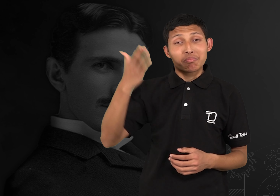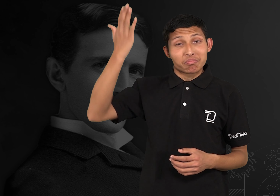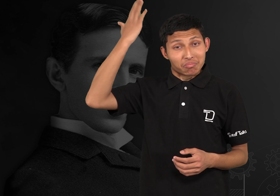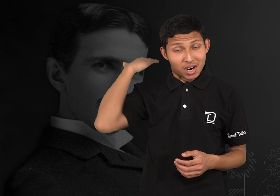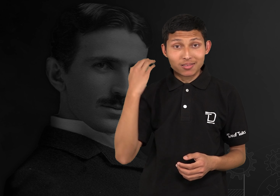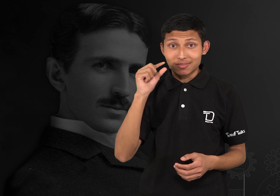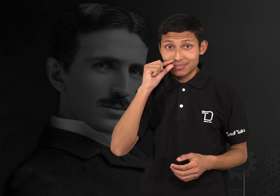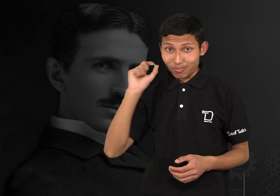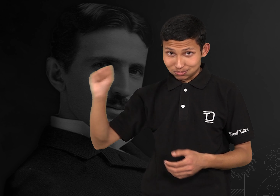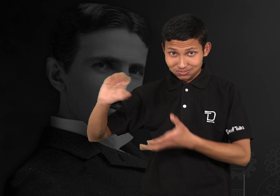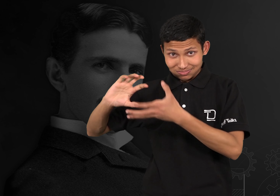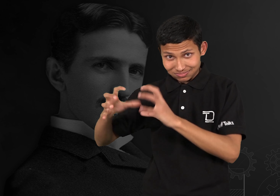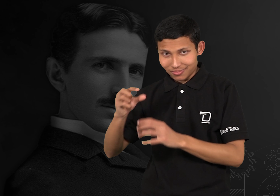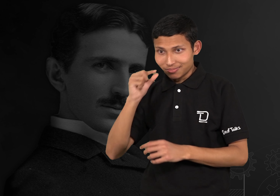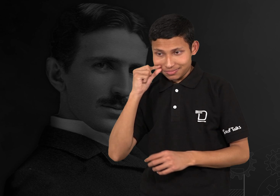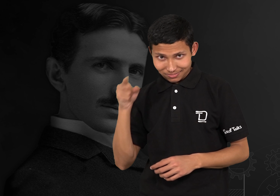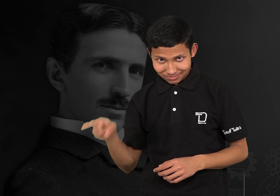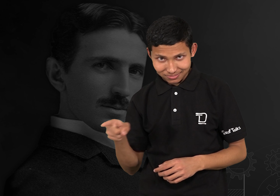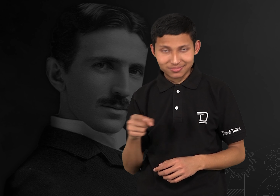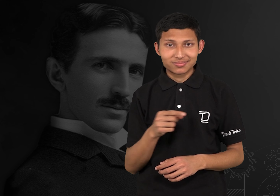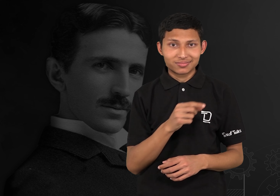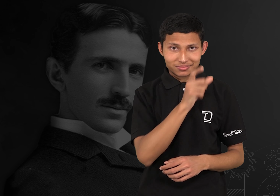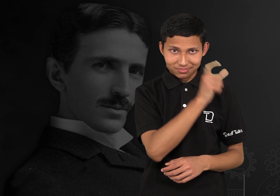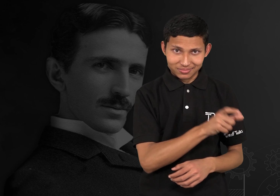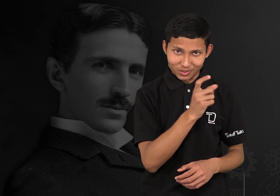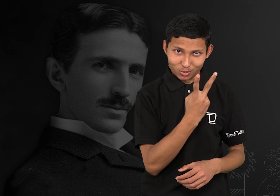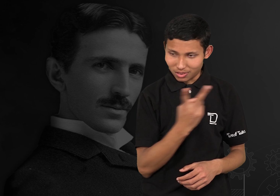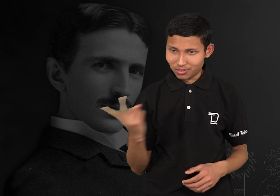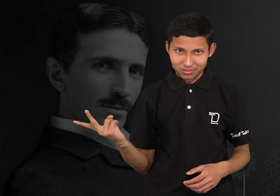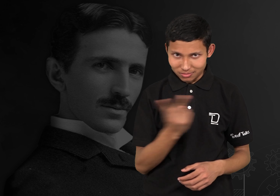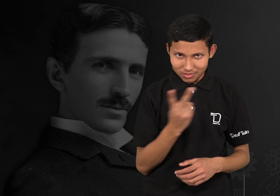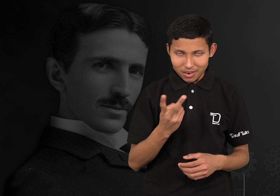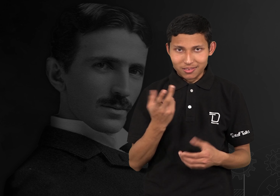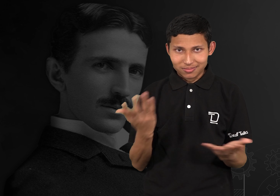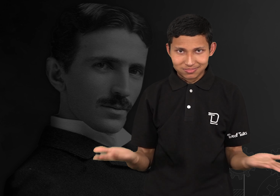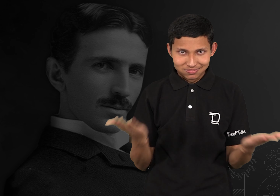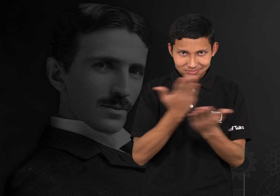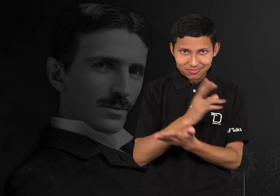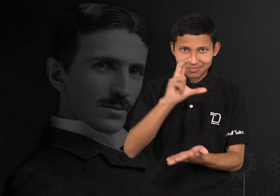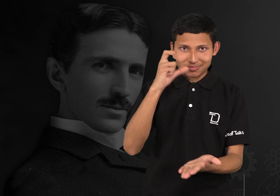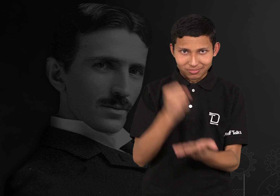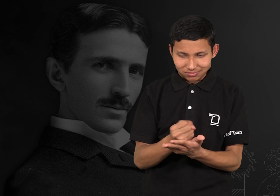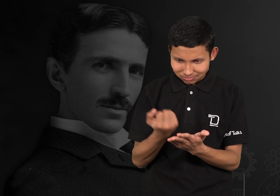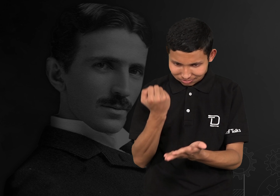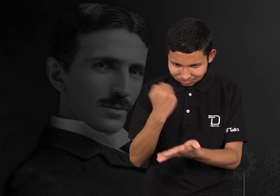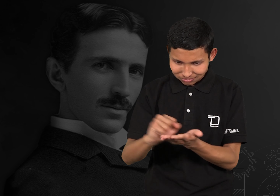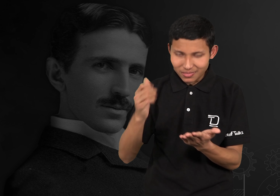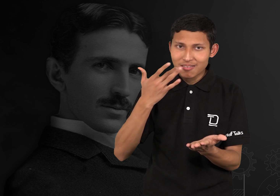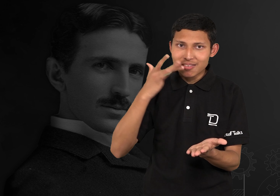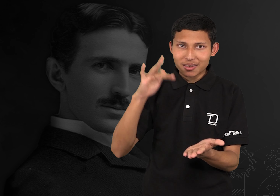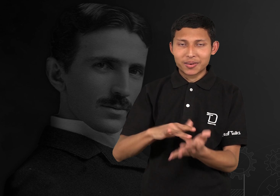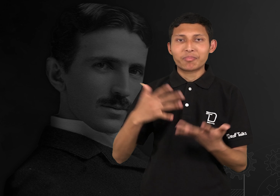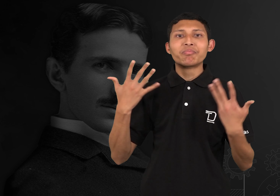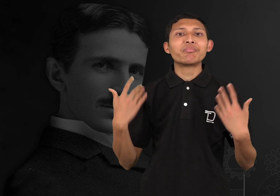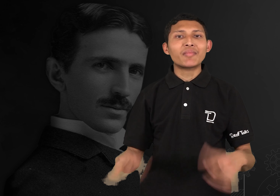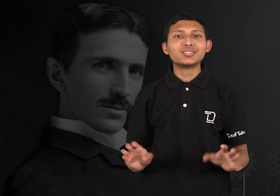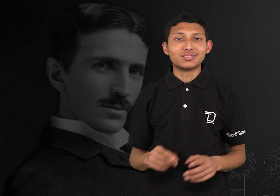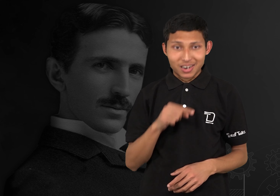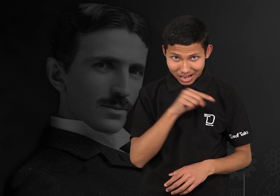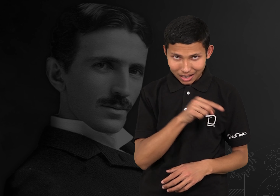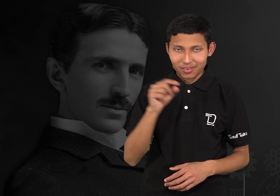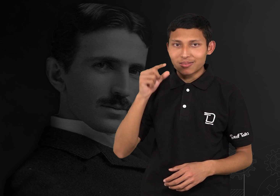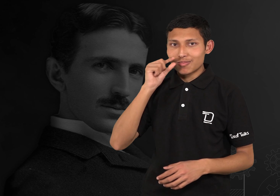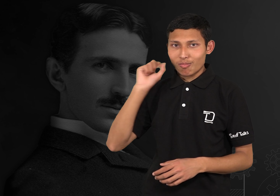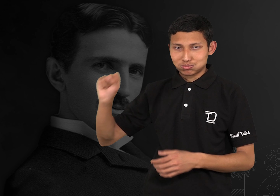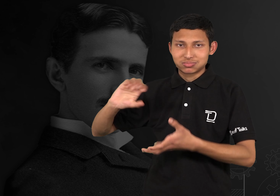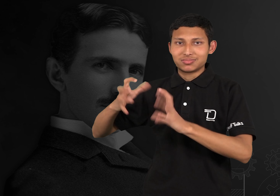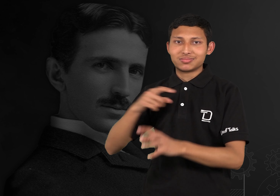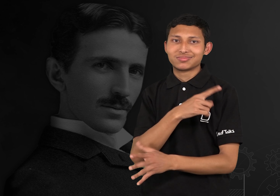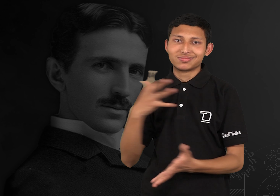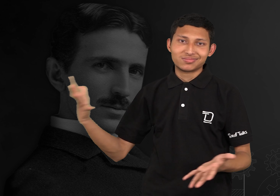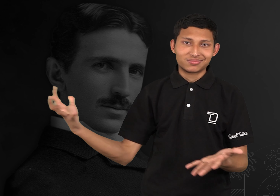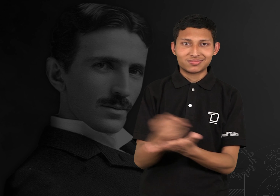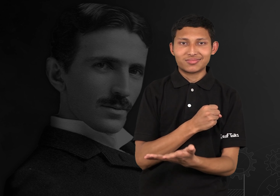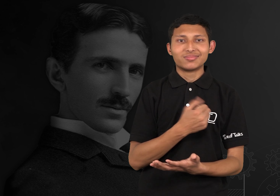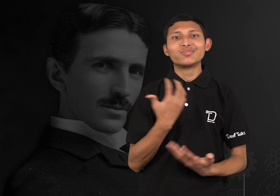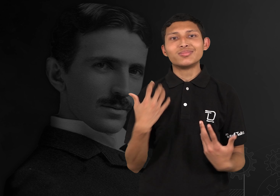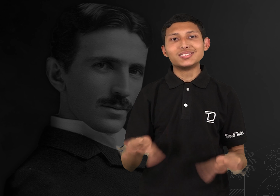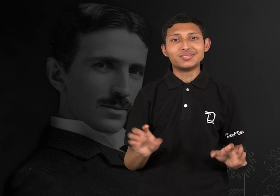and all of Tesla's patents, which they could do because Tesla had signed the patents to the company in